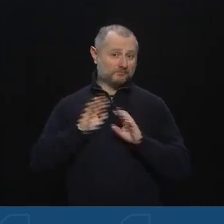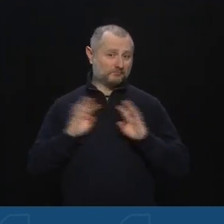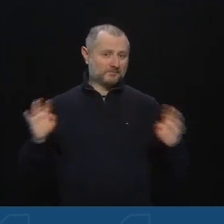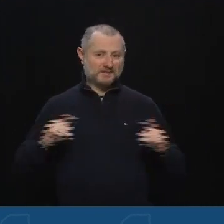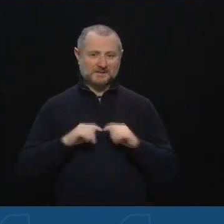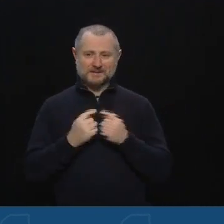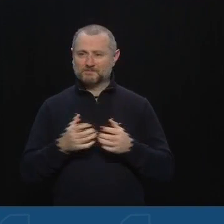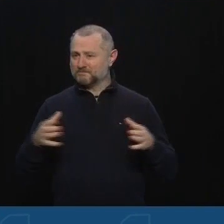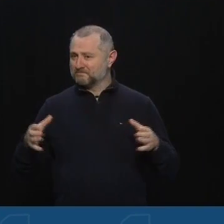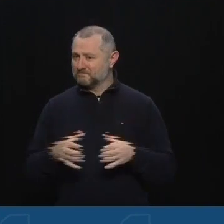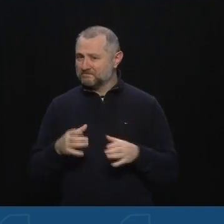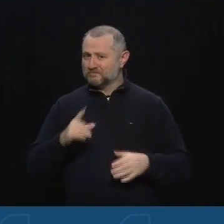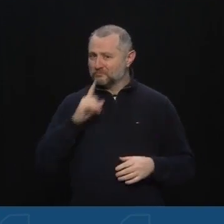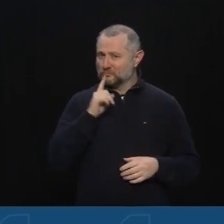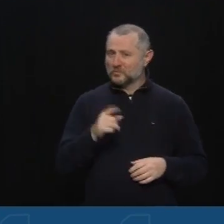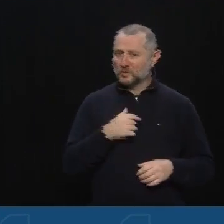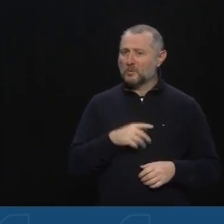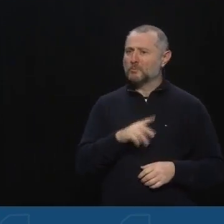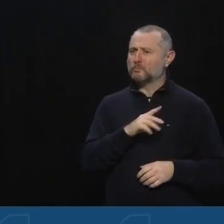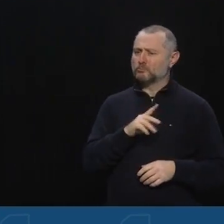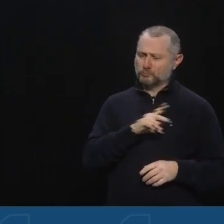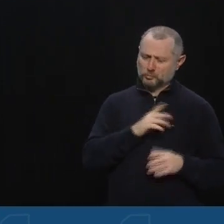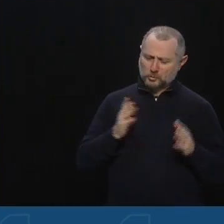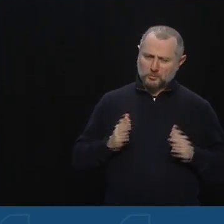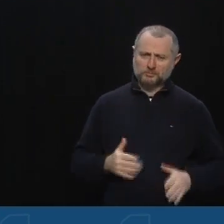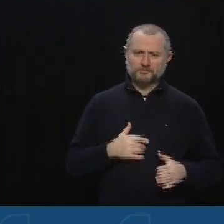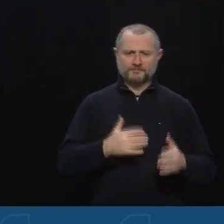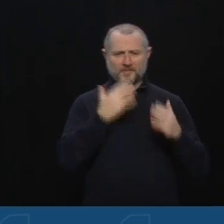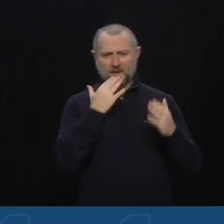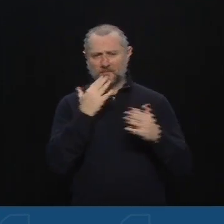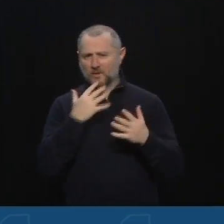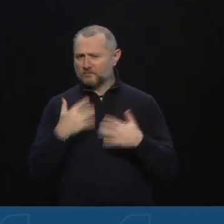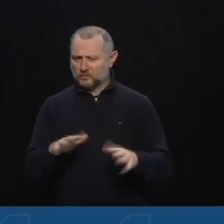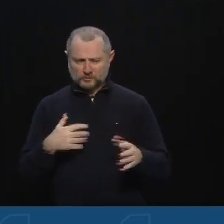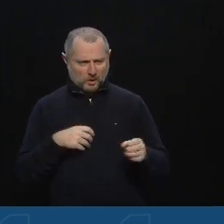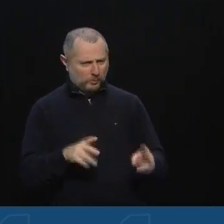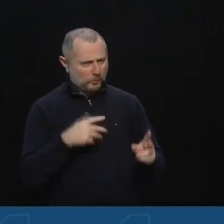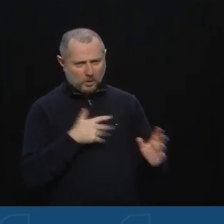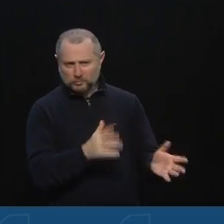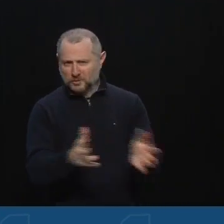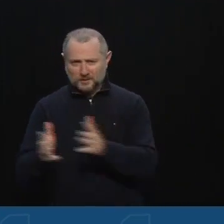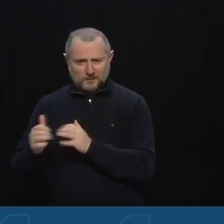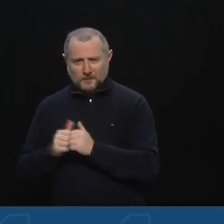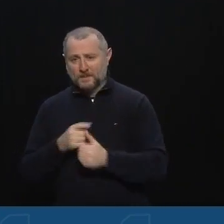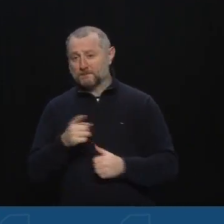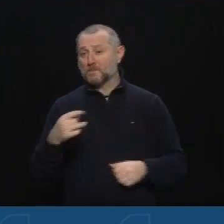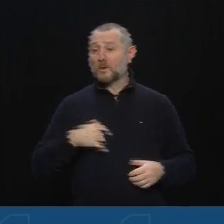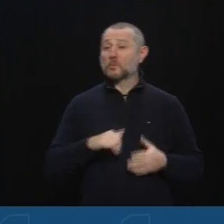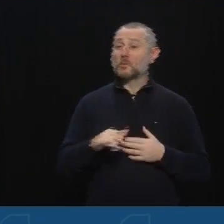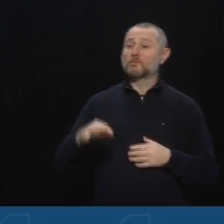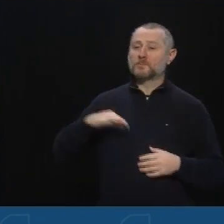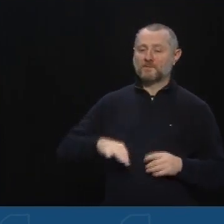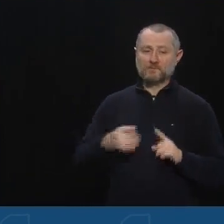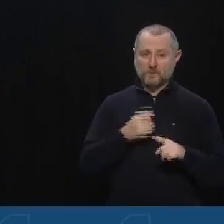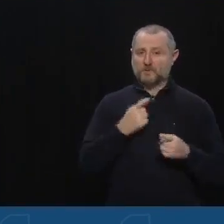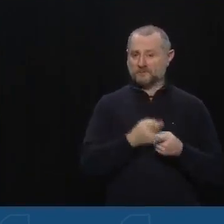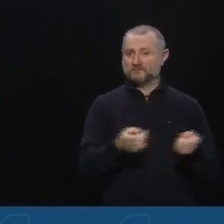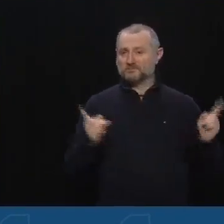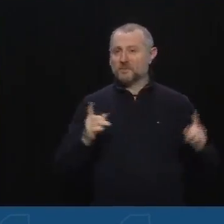SECOND, THE CALF VARY HAS ARRIVED. IT'S A GIFT TO ALL OF US, AND I THEM AND I WANT TO THANK THEM PERSONALLY ON BEHALF OF ALL NEW